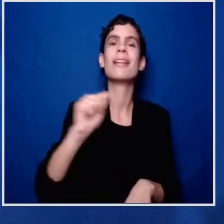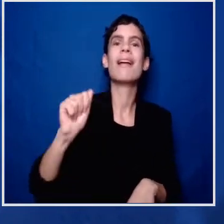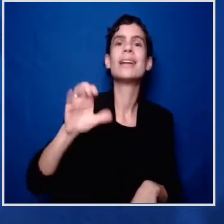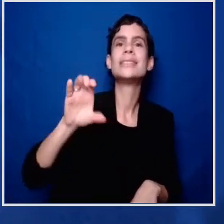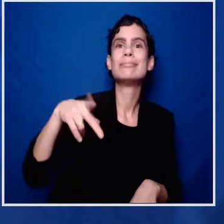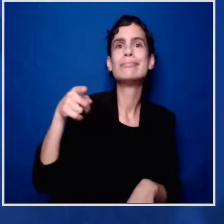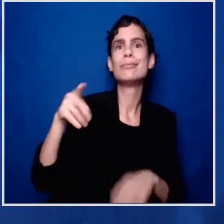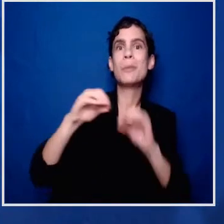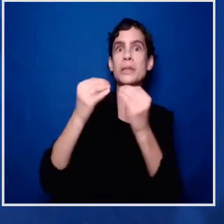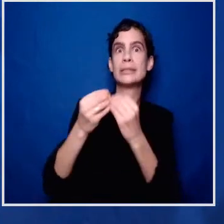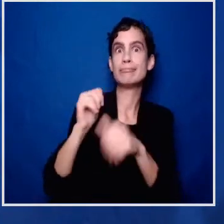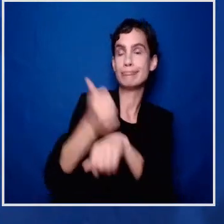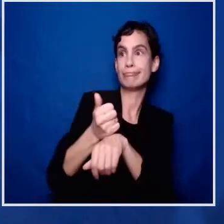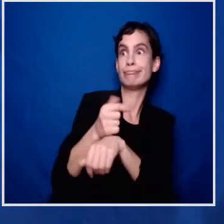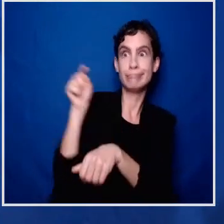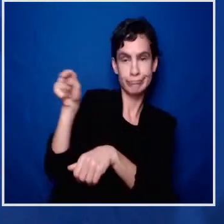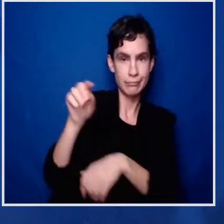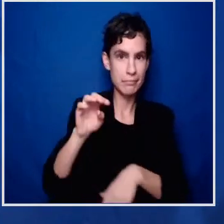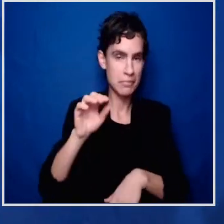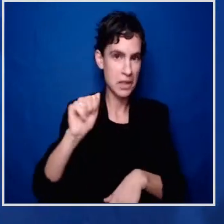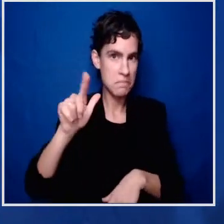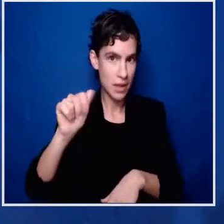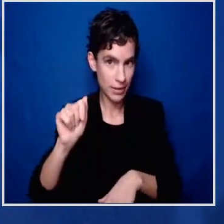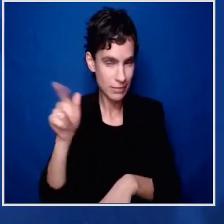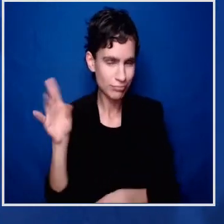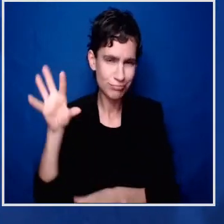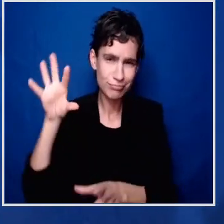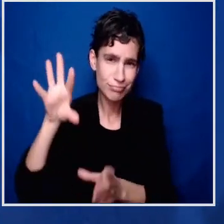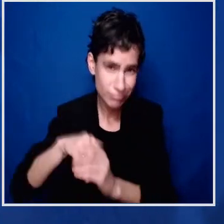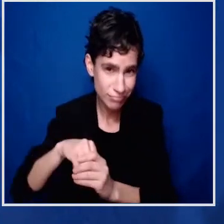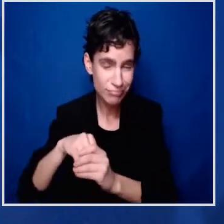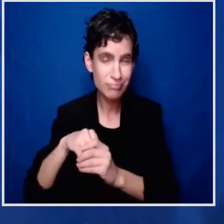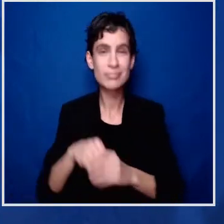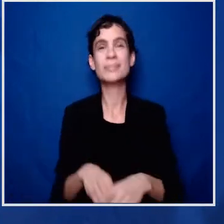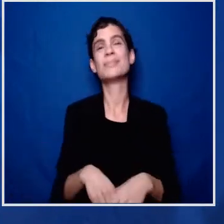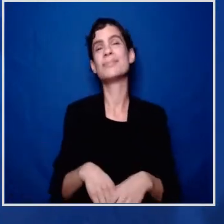CONTINUE TO GUIDE THEIR WORK.